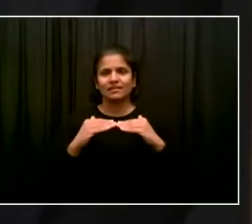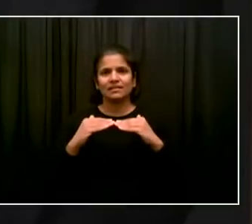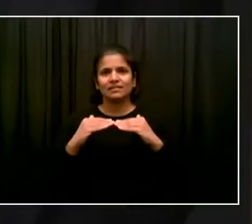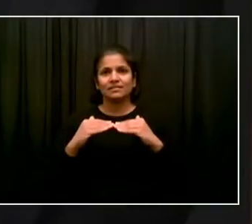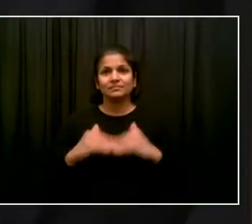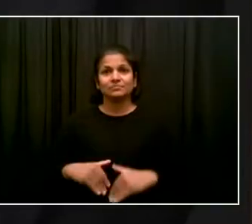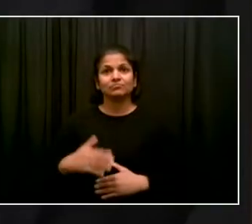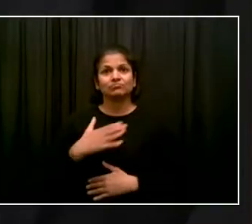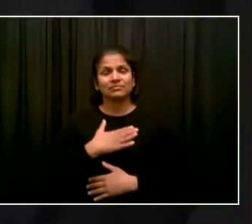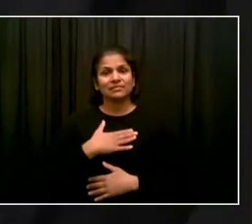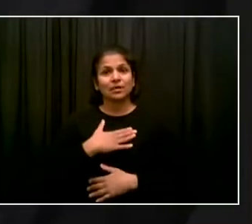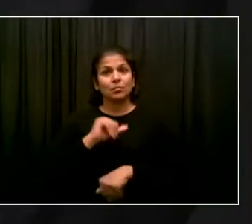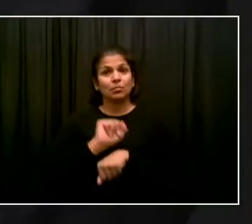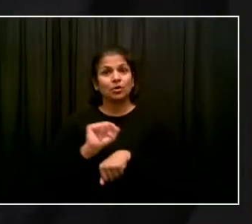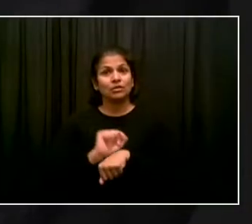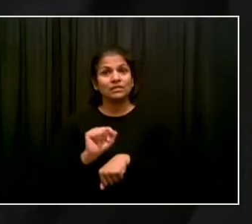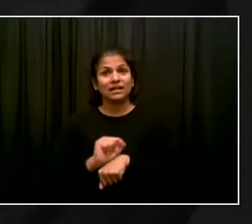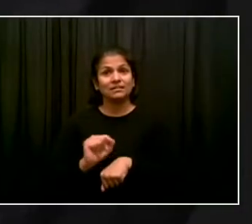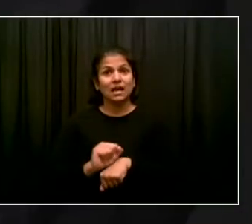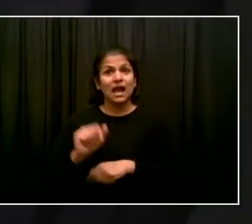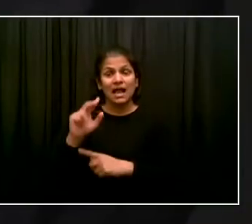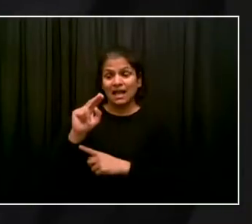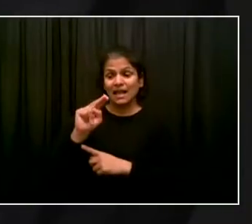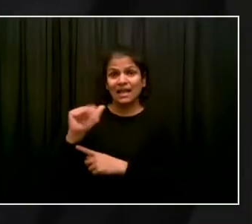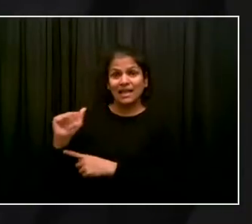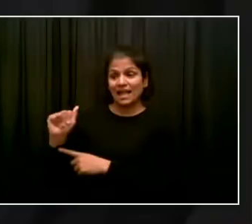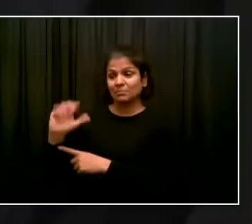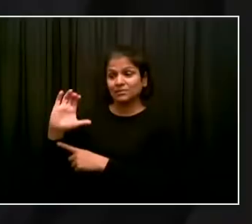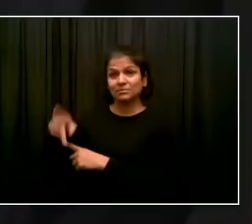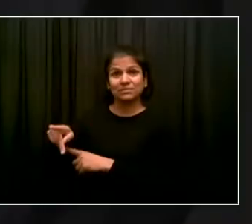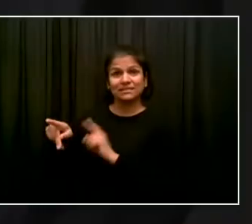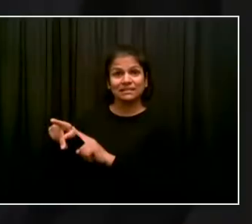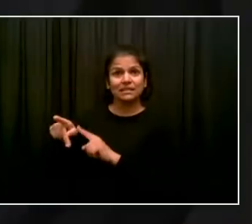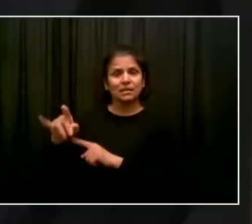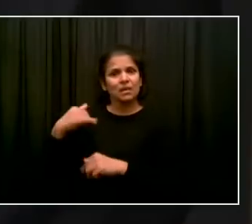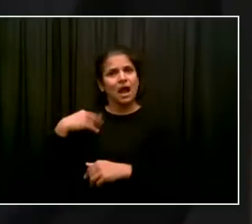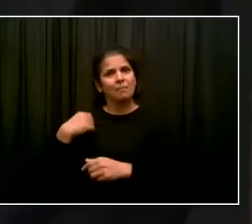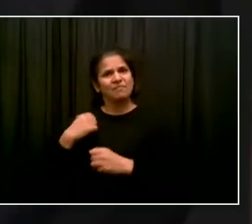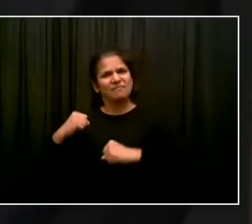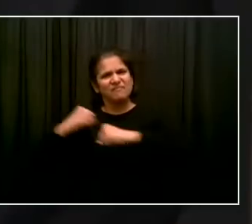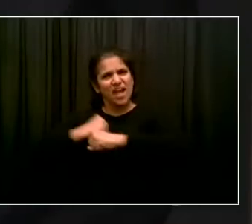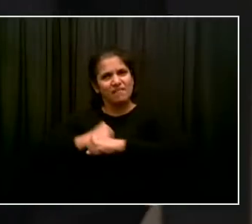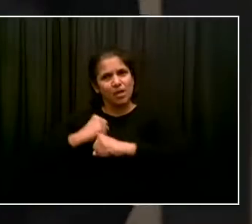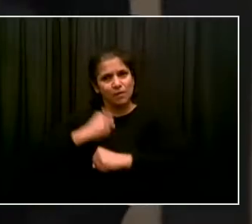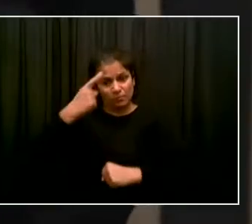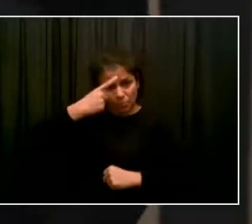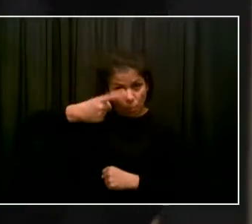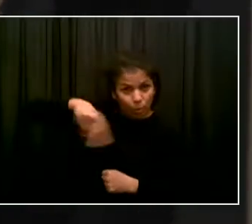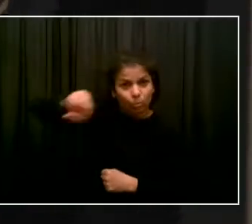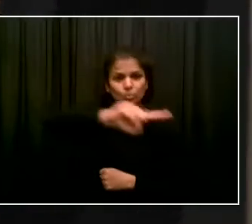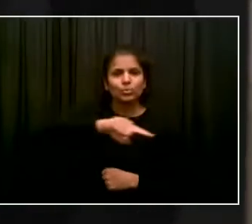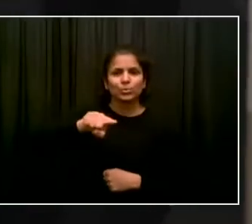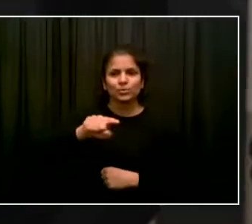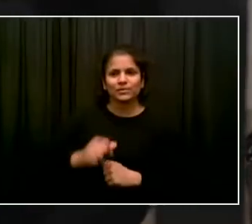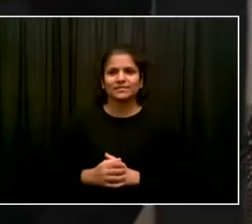SO MY ADVOCACY WORK OF NAACP IS TO FIGHT FOR YOU